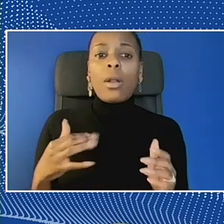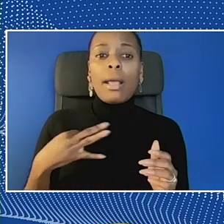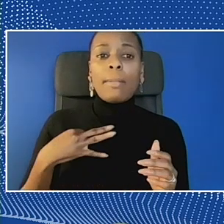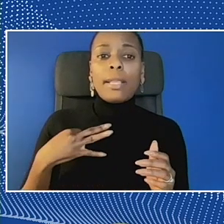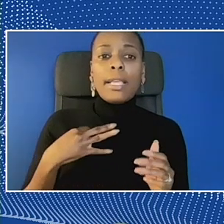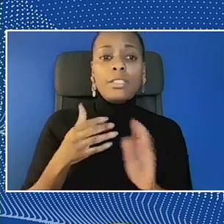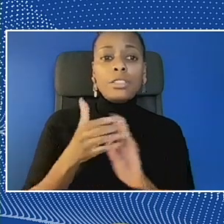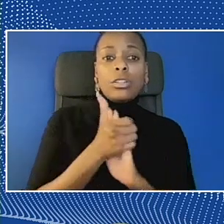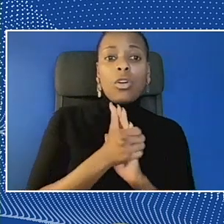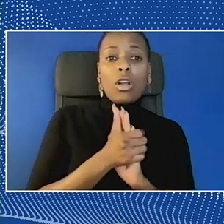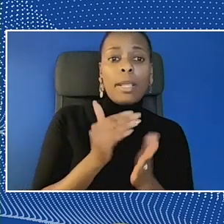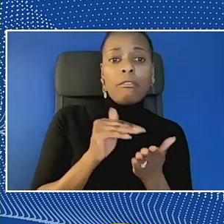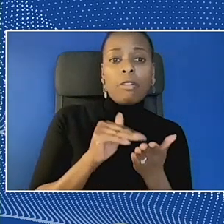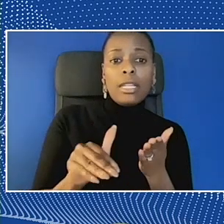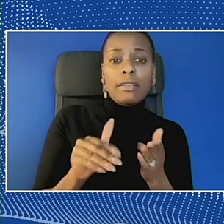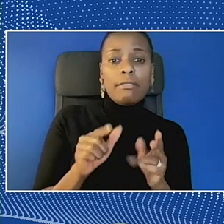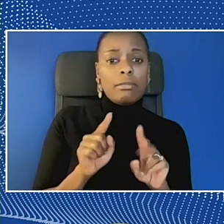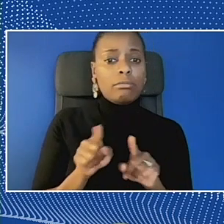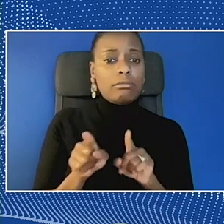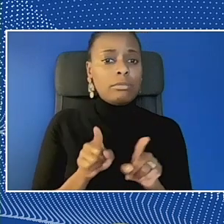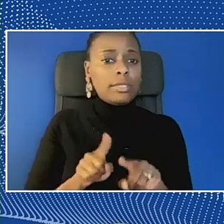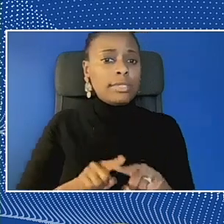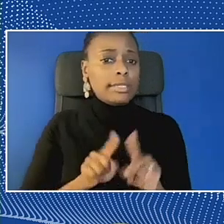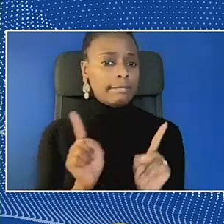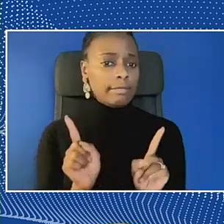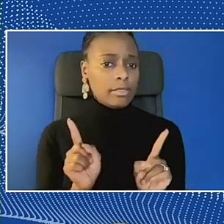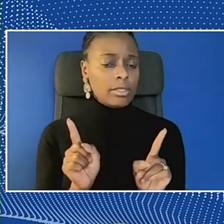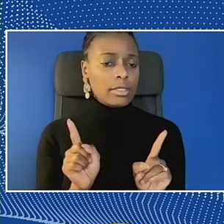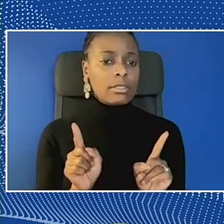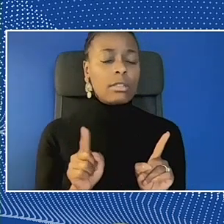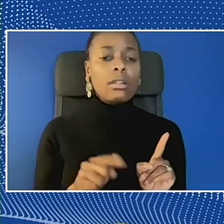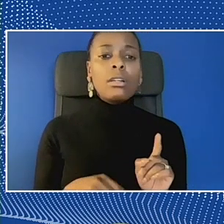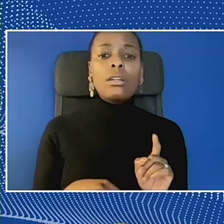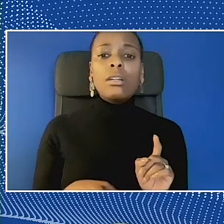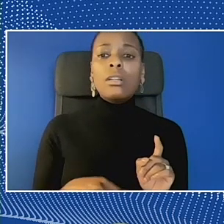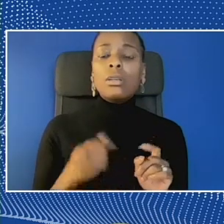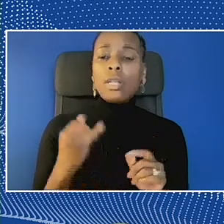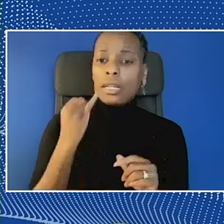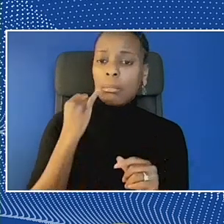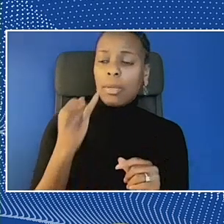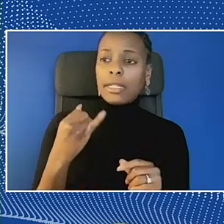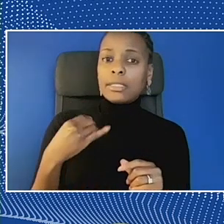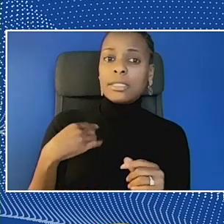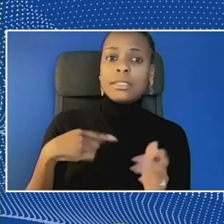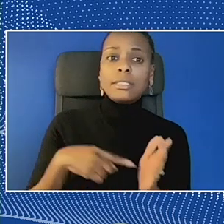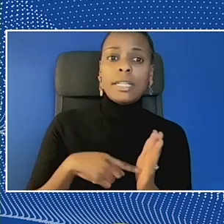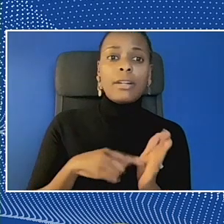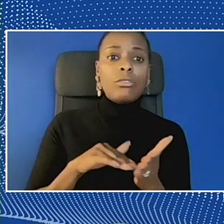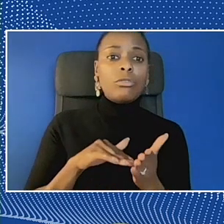slightly different things and that you can imagine debt relief that requires an application and then upon application is